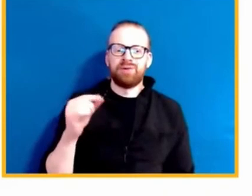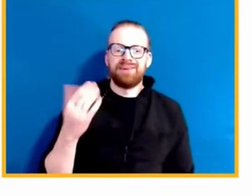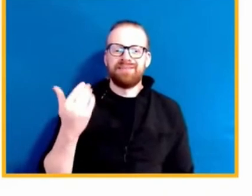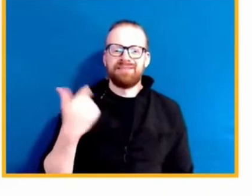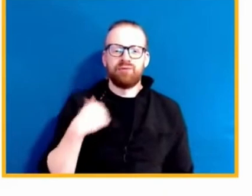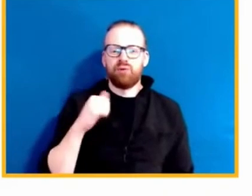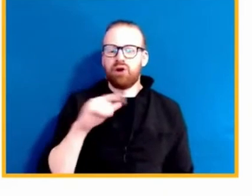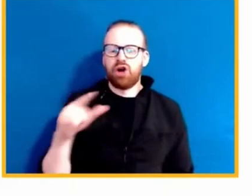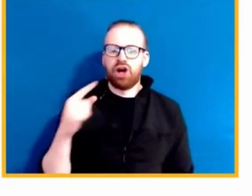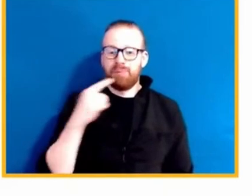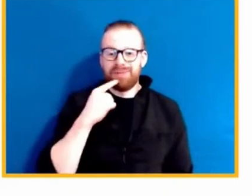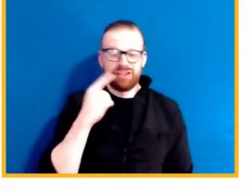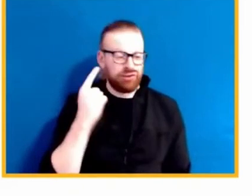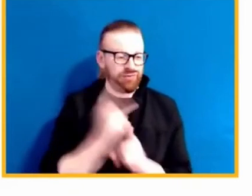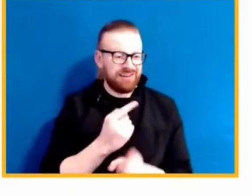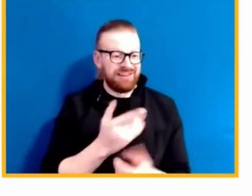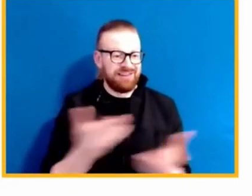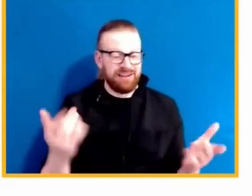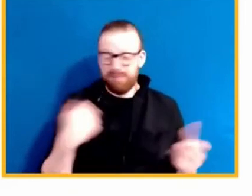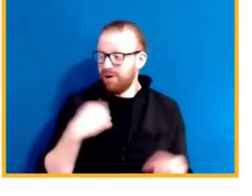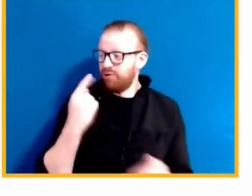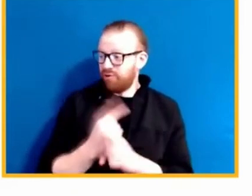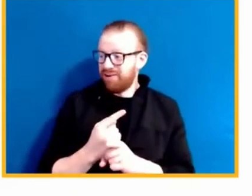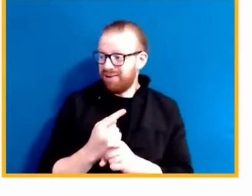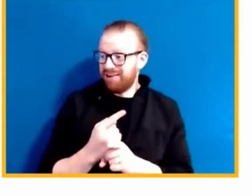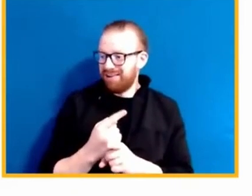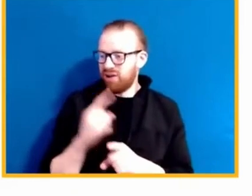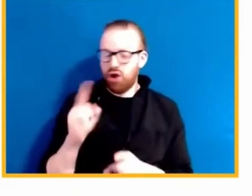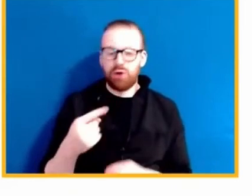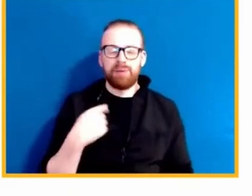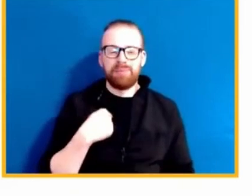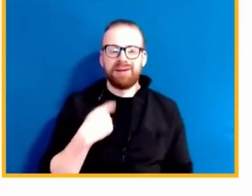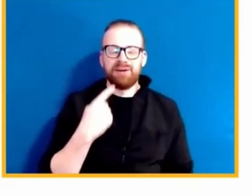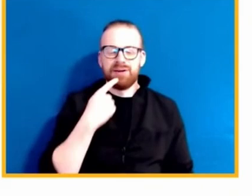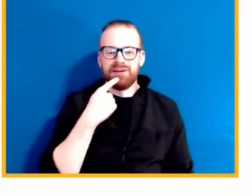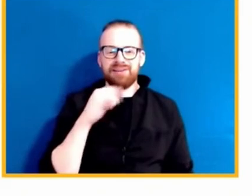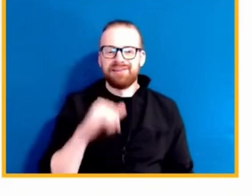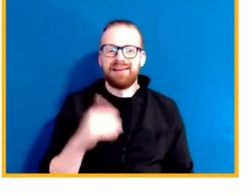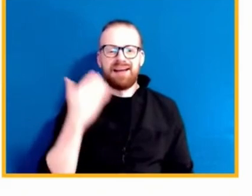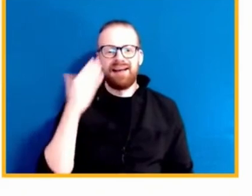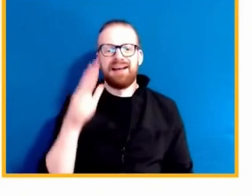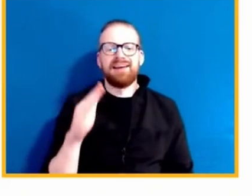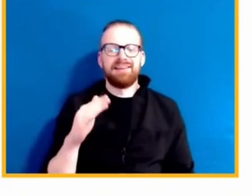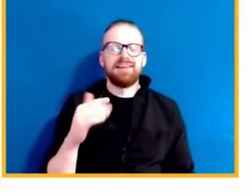totally missed, right everybody? Right? Am I right? It's just me that misses electroswing? I don't know, maybe I'm just old school